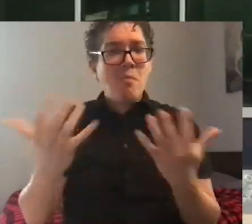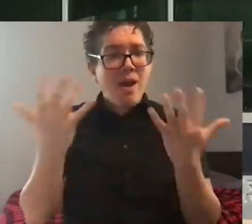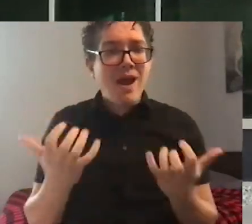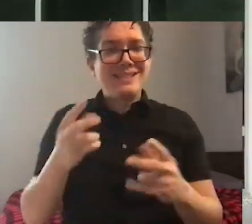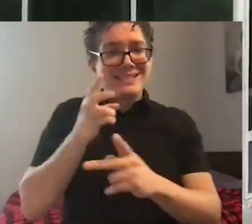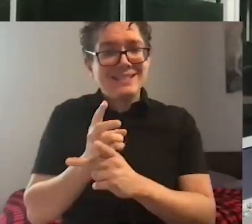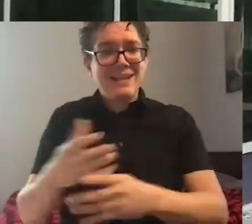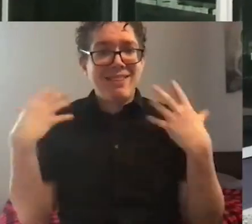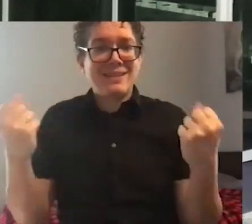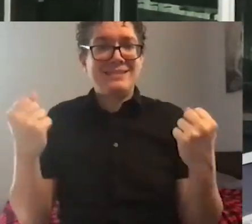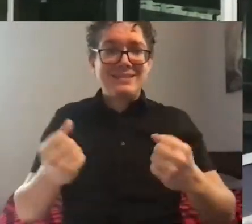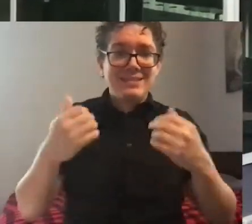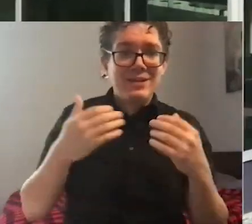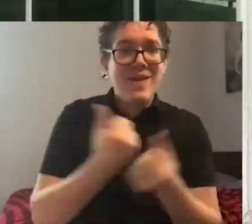you.